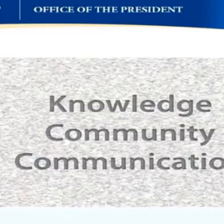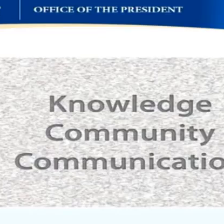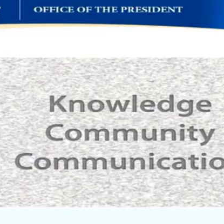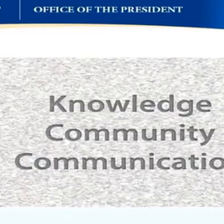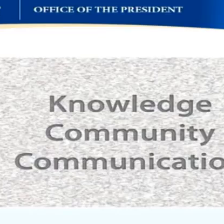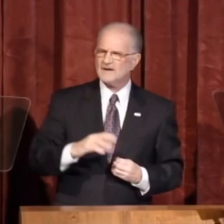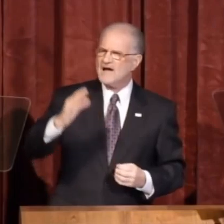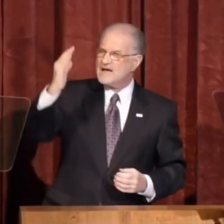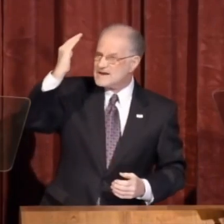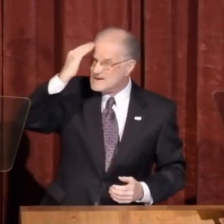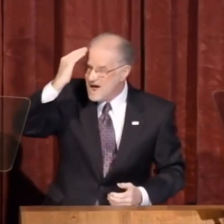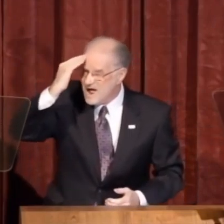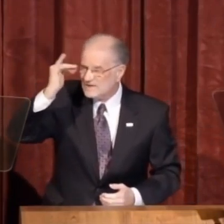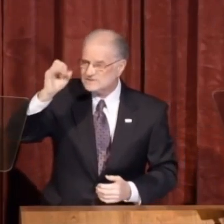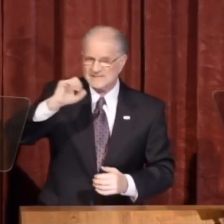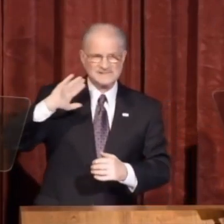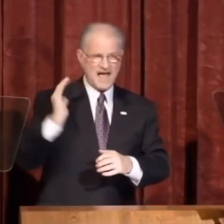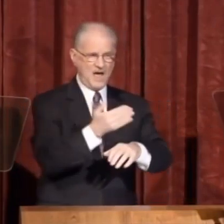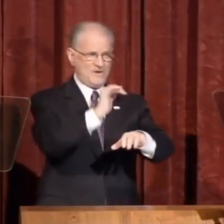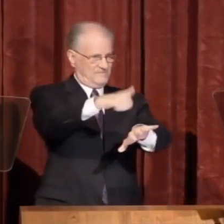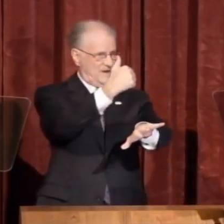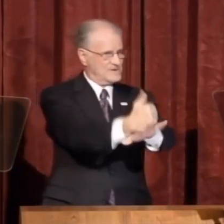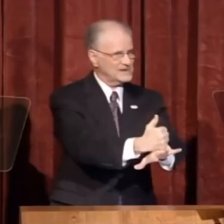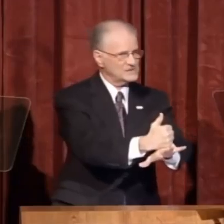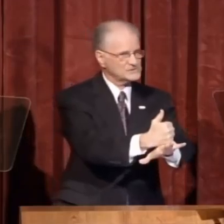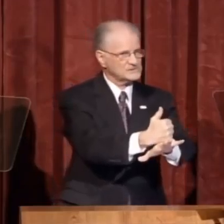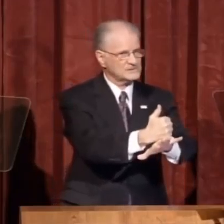We all take inspiration from his granite sculpture.